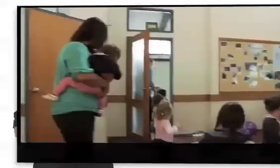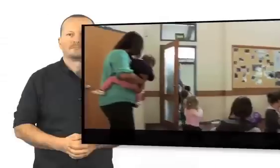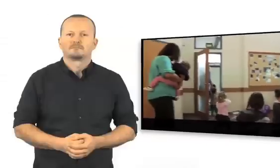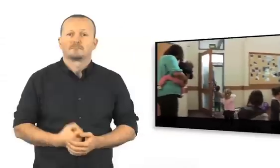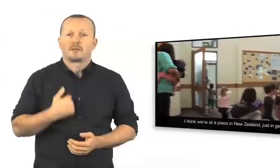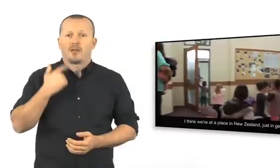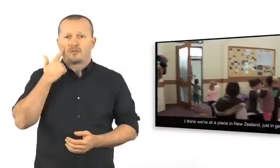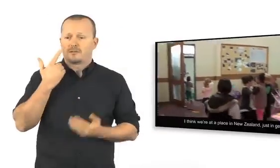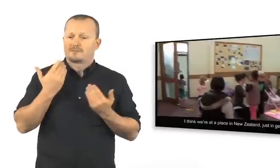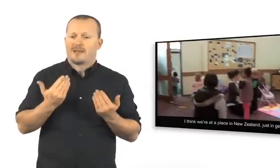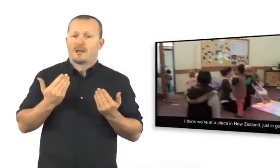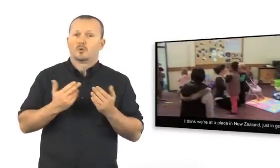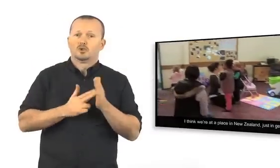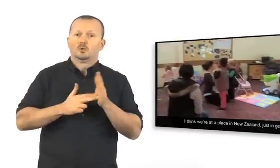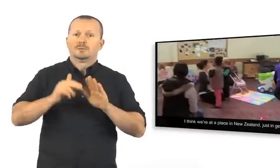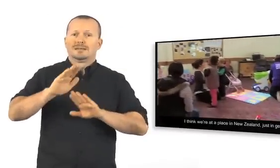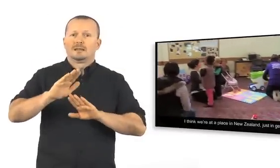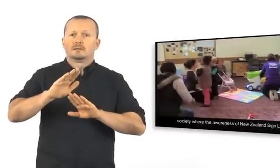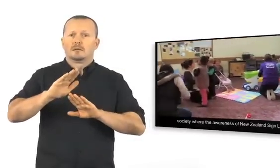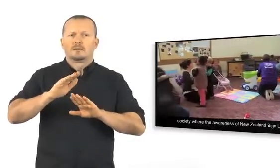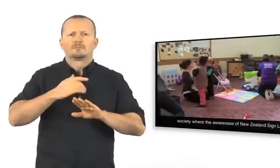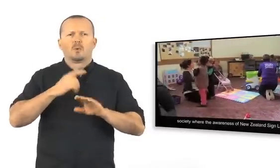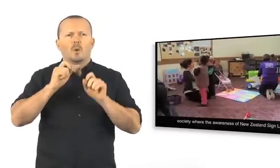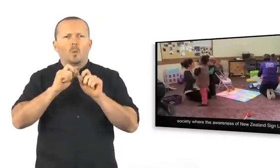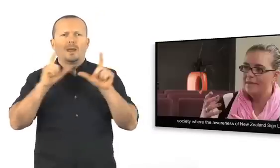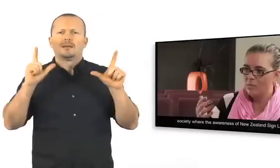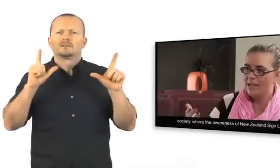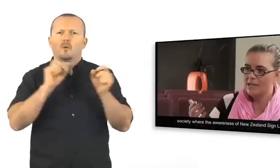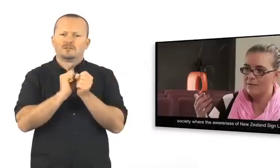I think we’re at a place in New Zealand, just in general society where the awareness